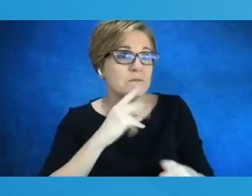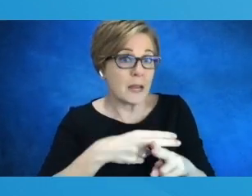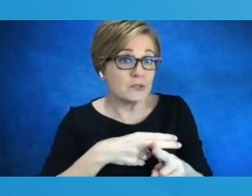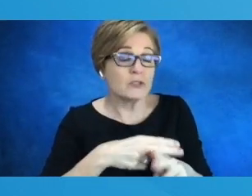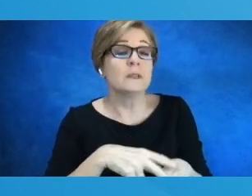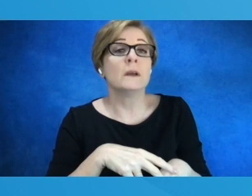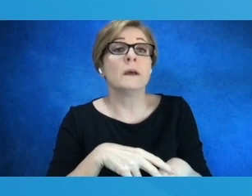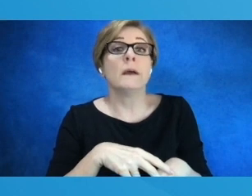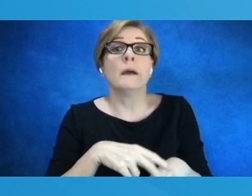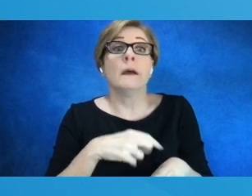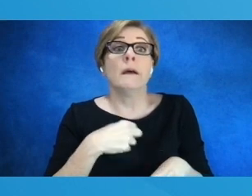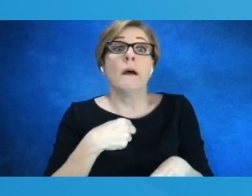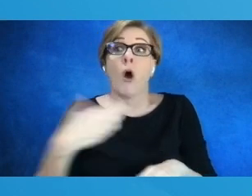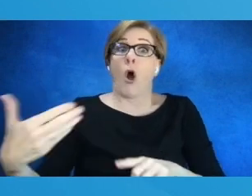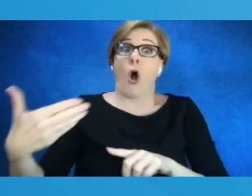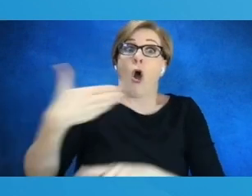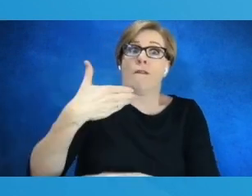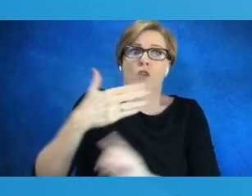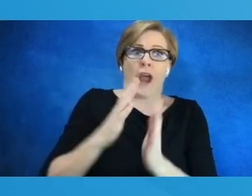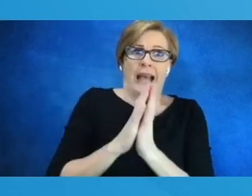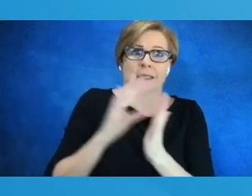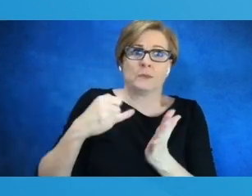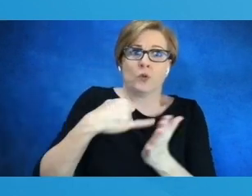these conversations.